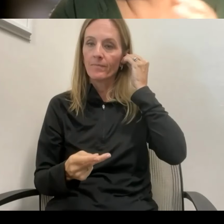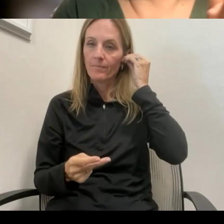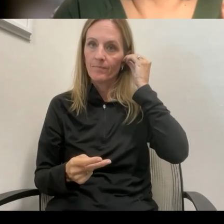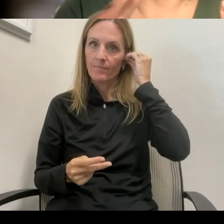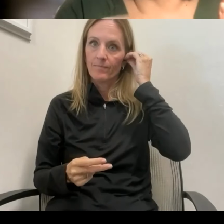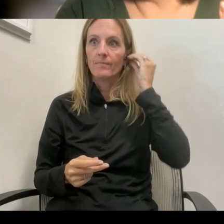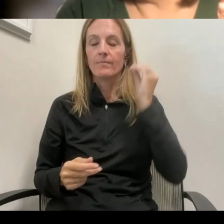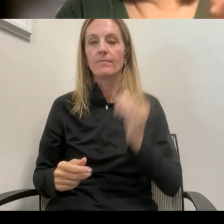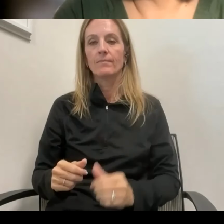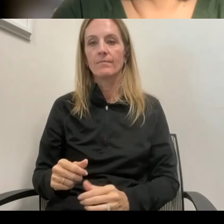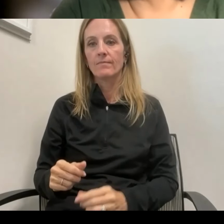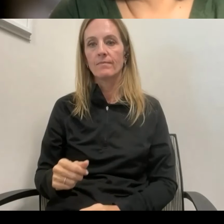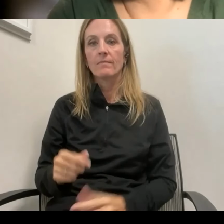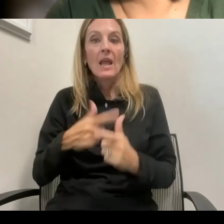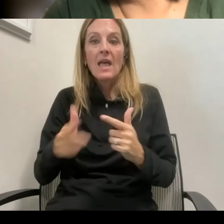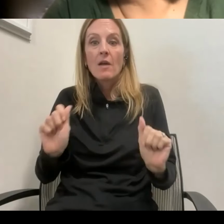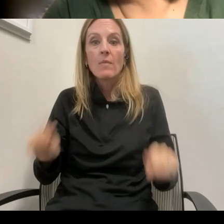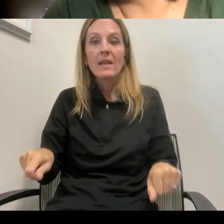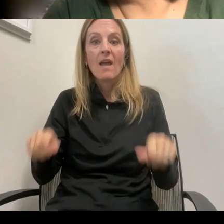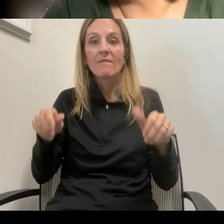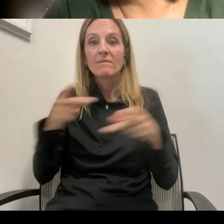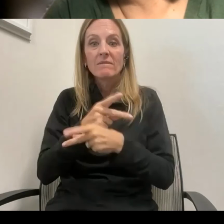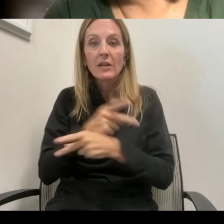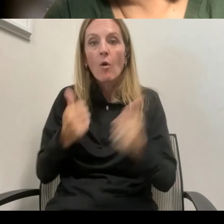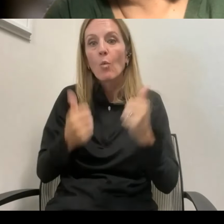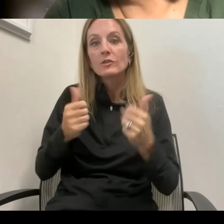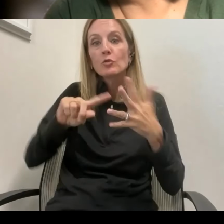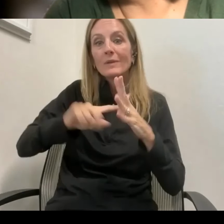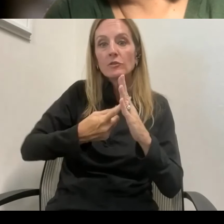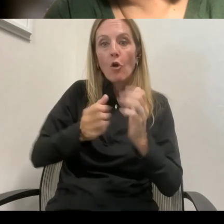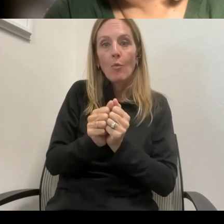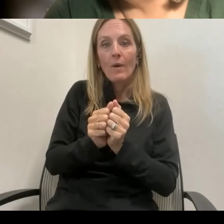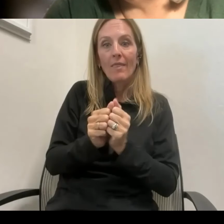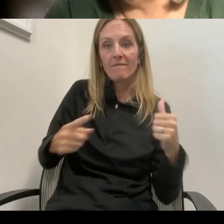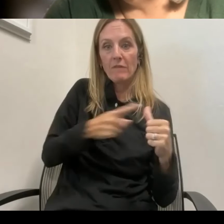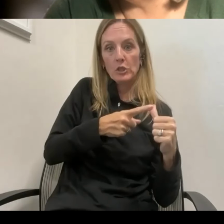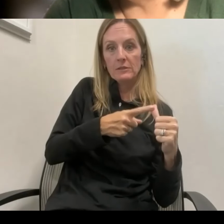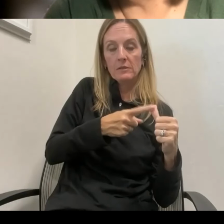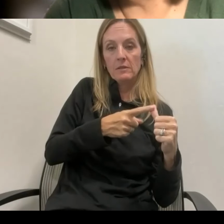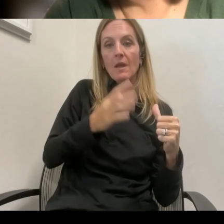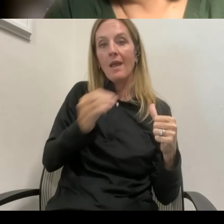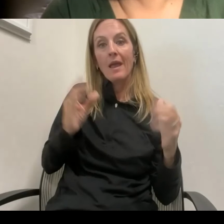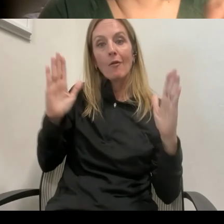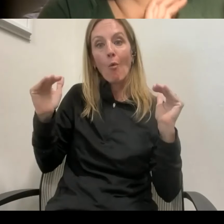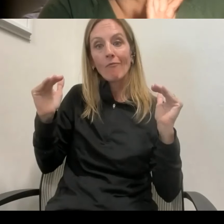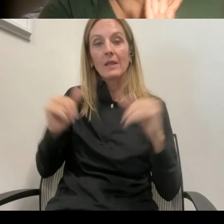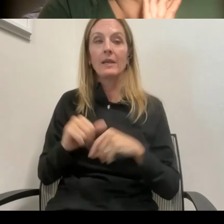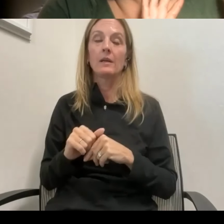And then we can figure out which ones do we start with first. And hopefully there's a planning team